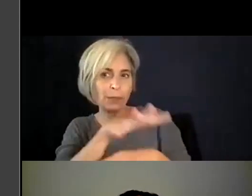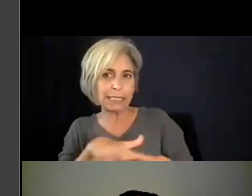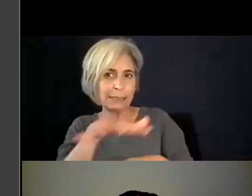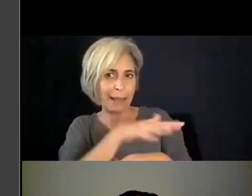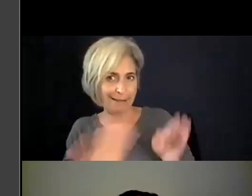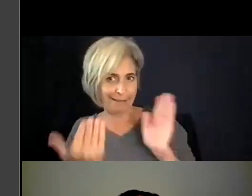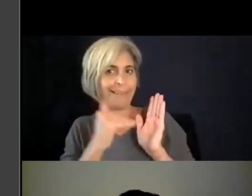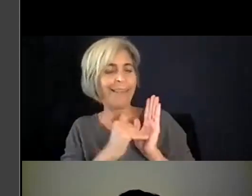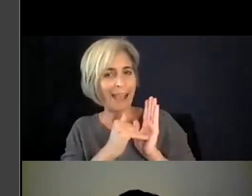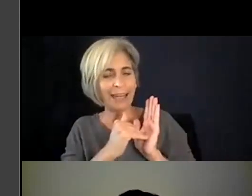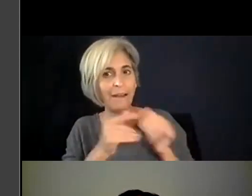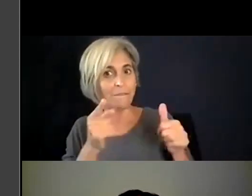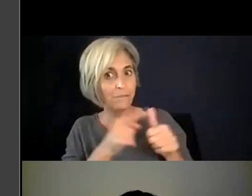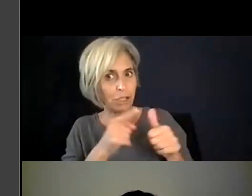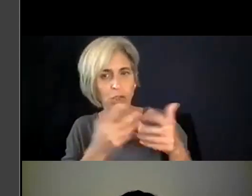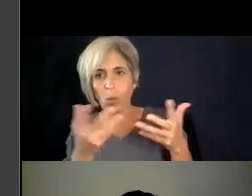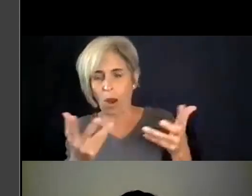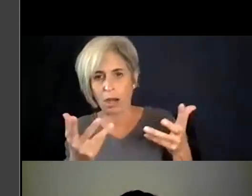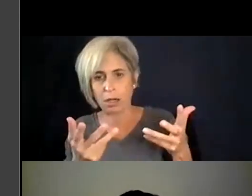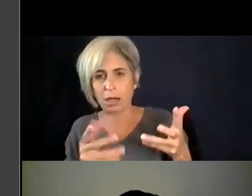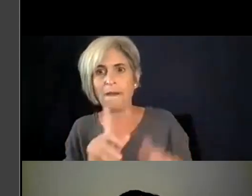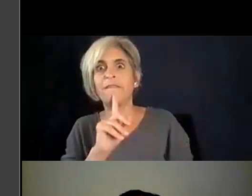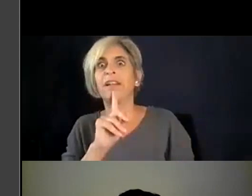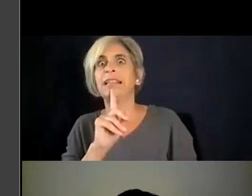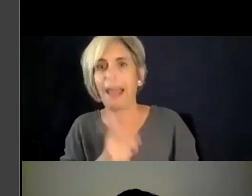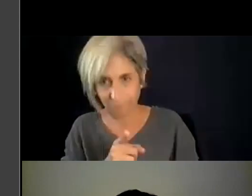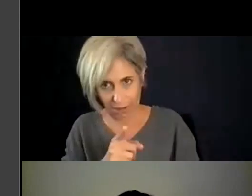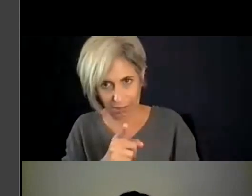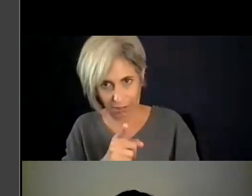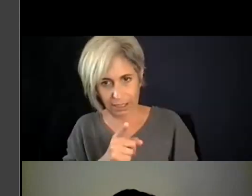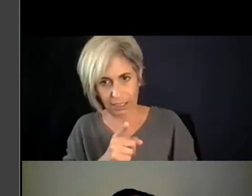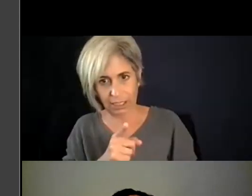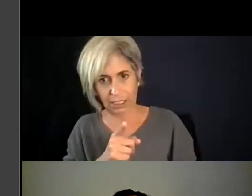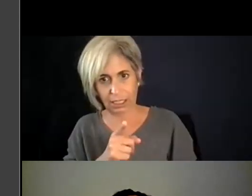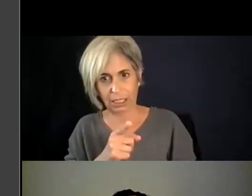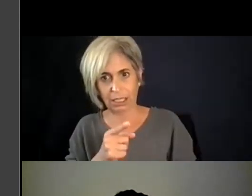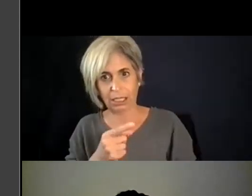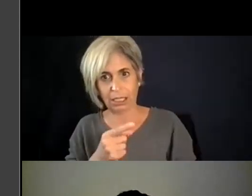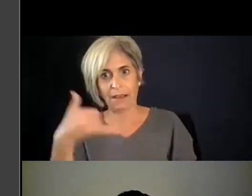The first thing I can say is definitely, telephone